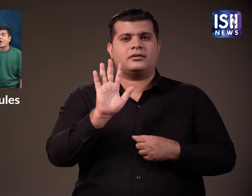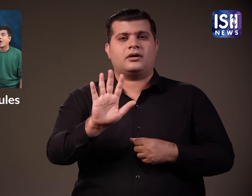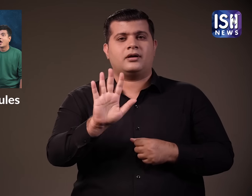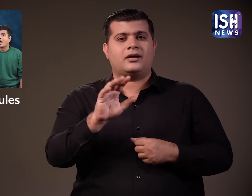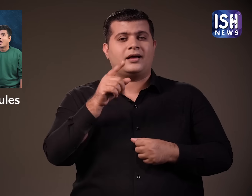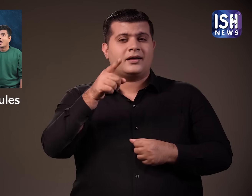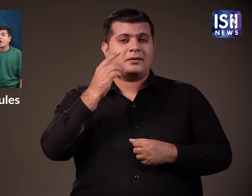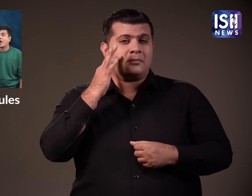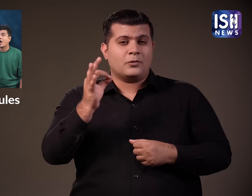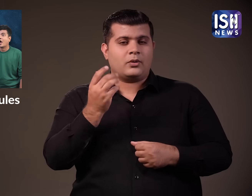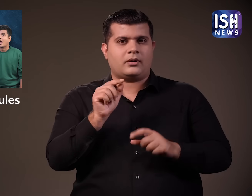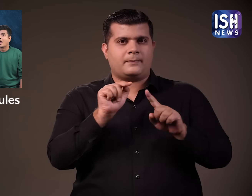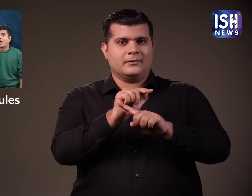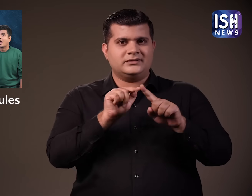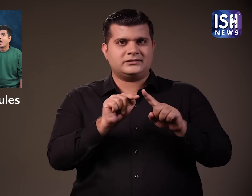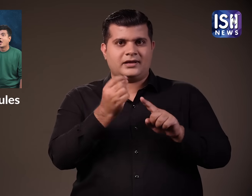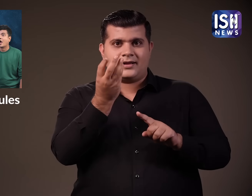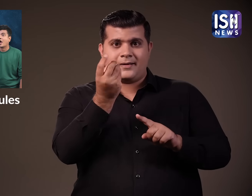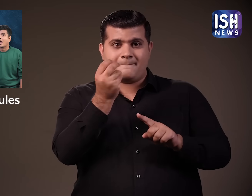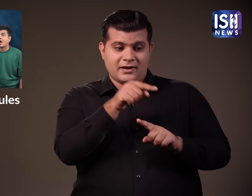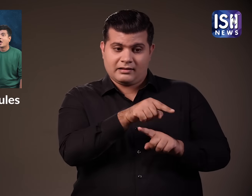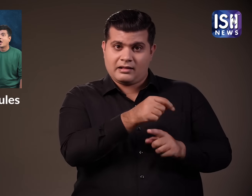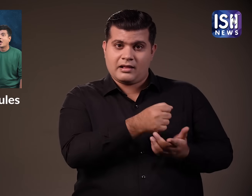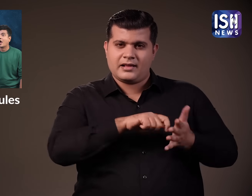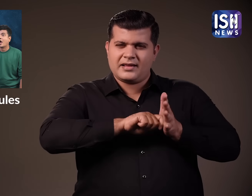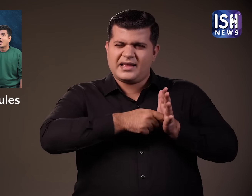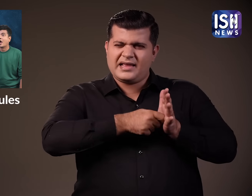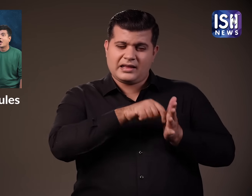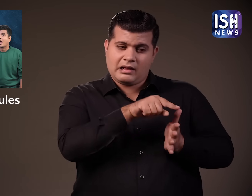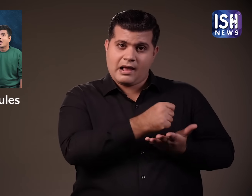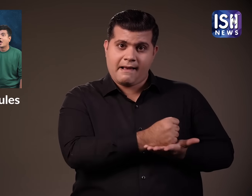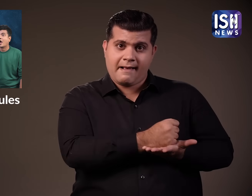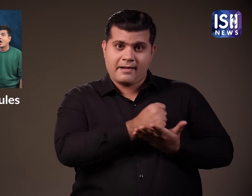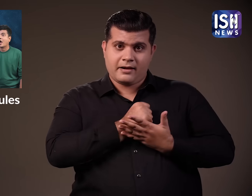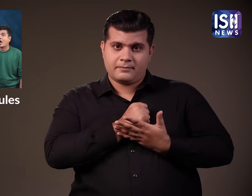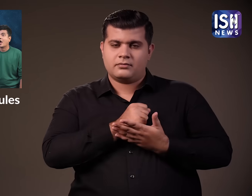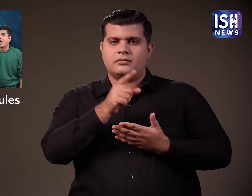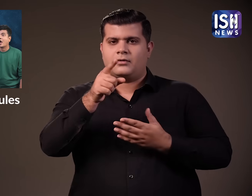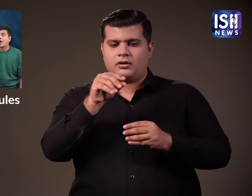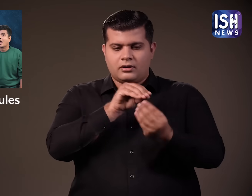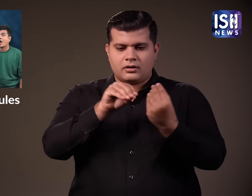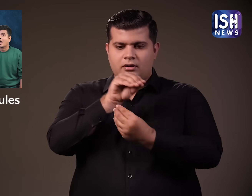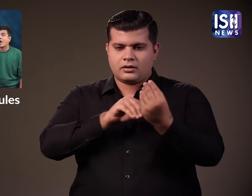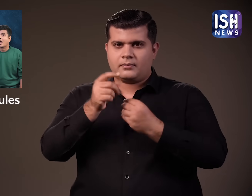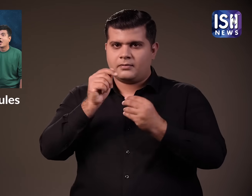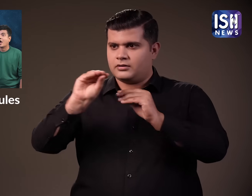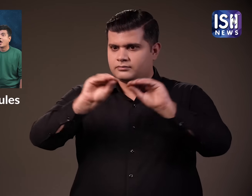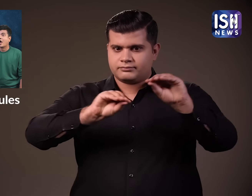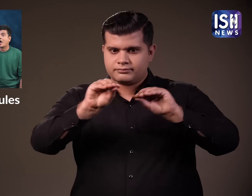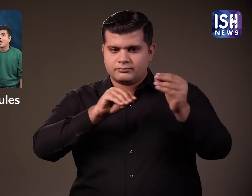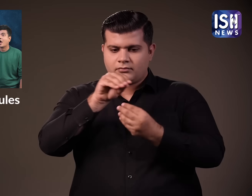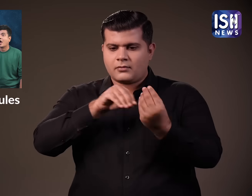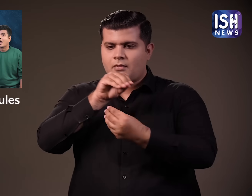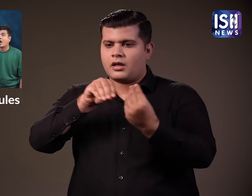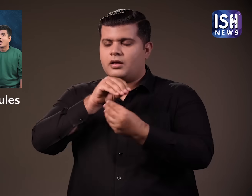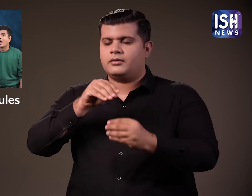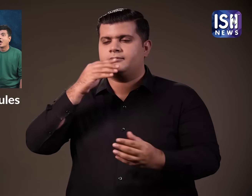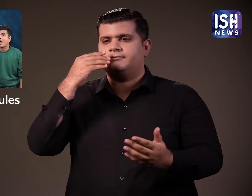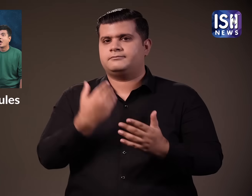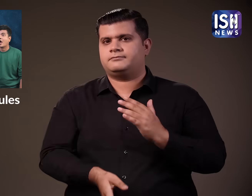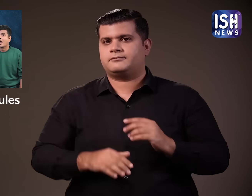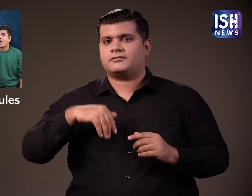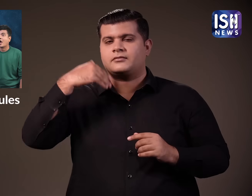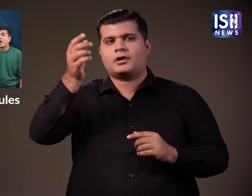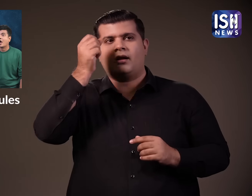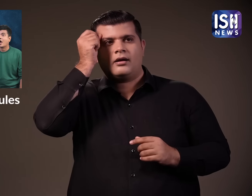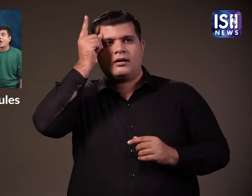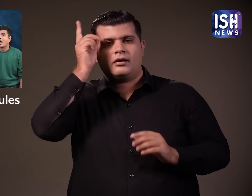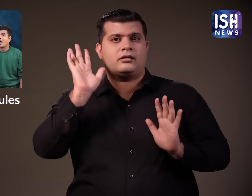The key is some percentages which will help you understand to manage your personal finance efficiently.